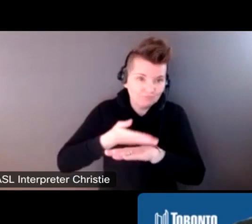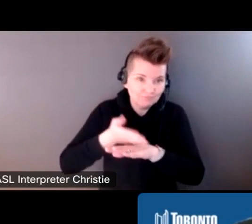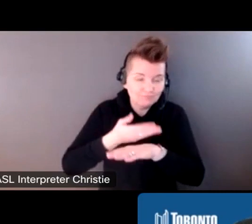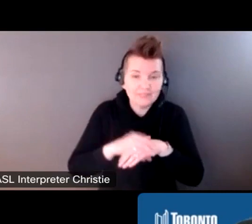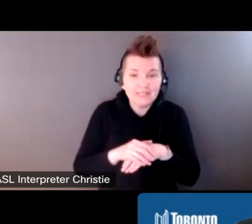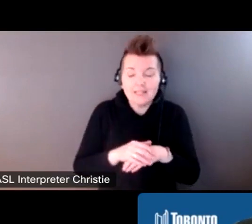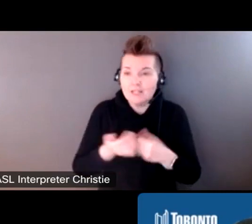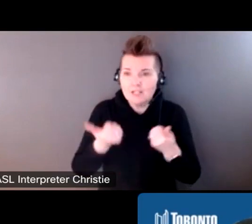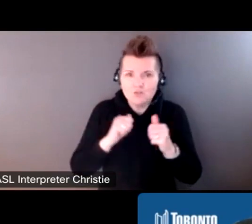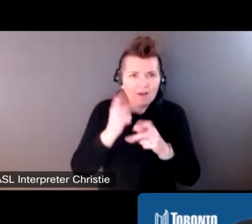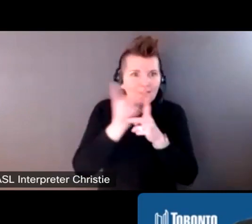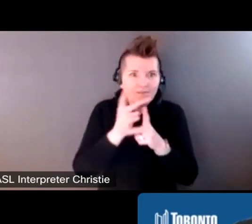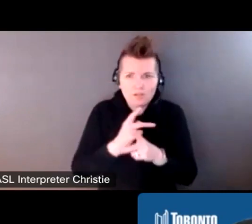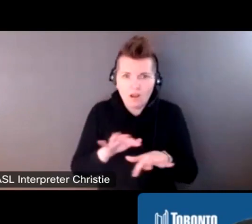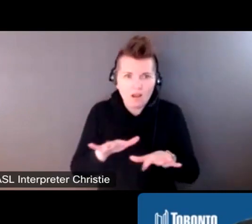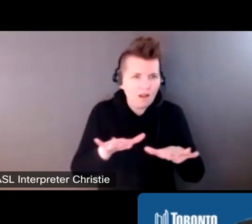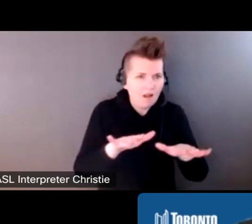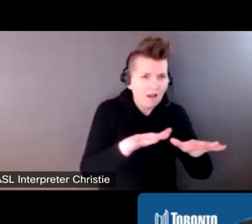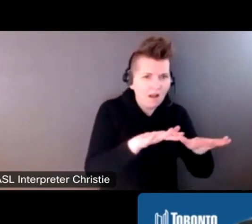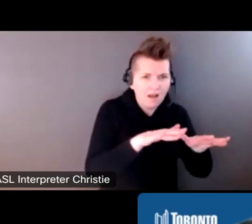option when it comes to trying to maintain infrastructure.